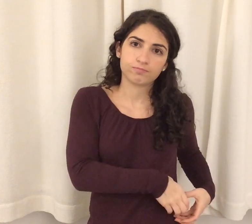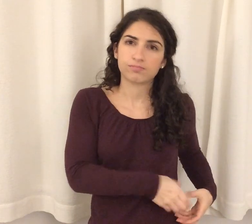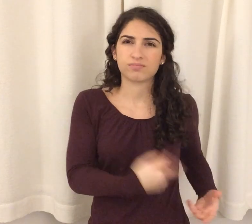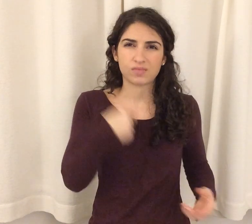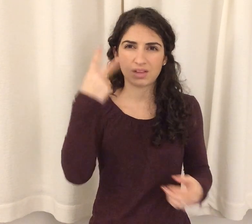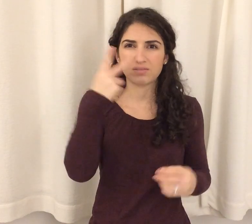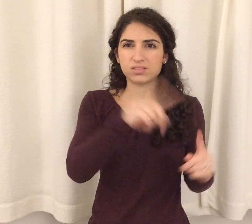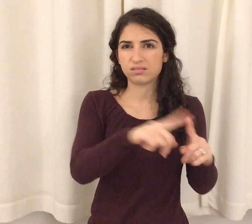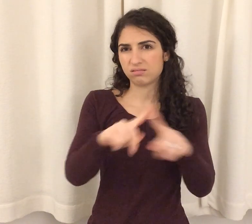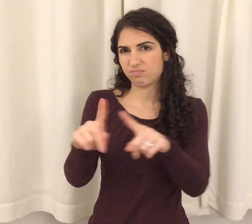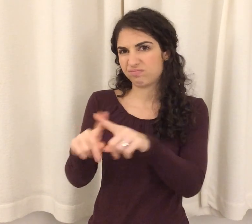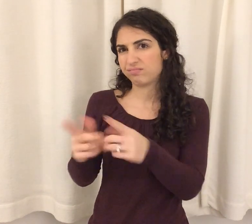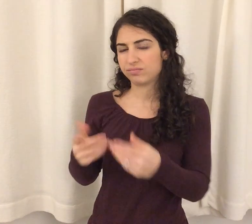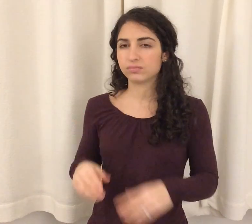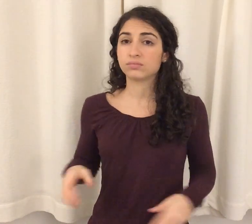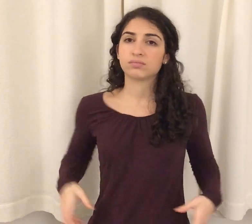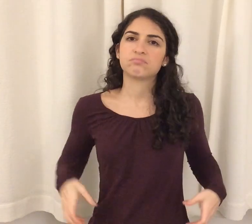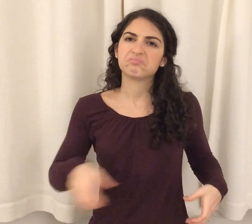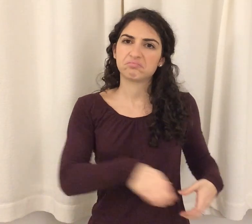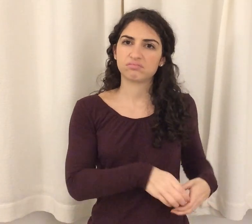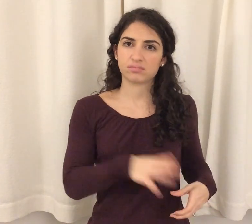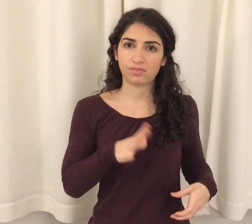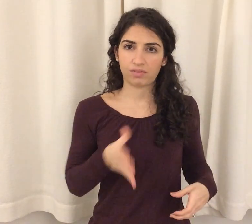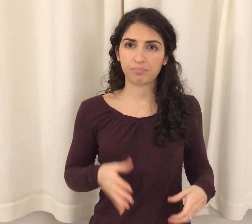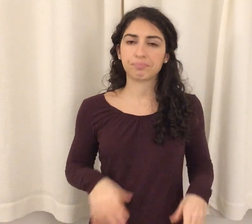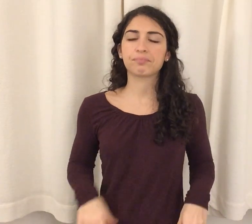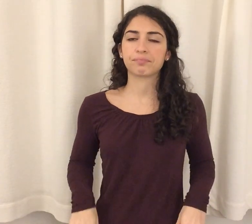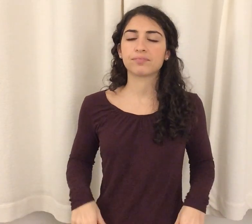this... there's been a bunch, but SEATBELT